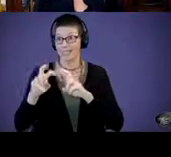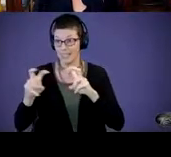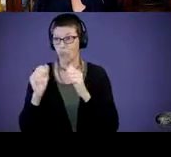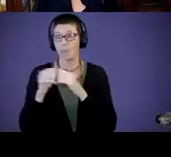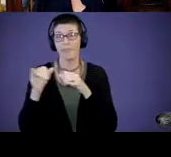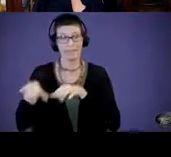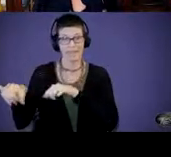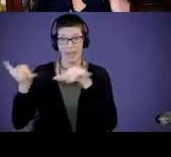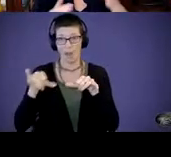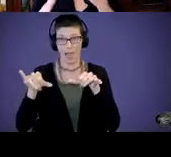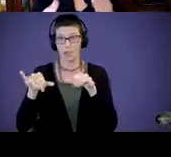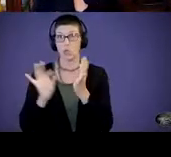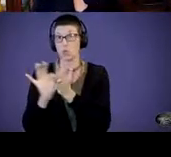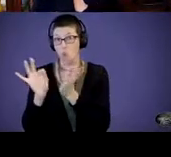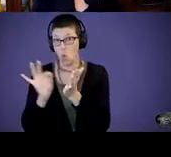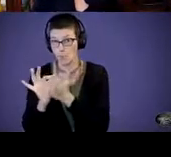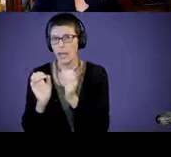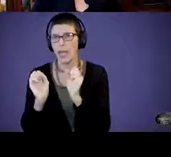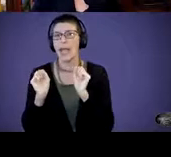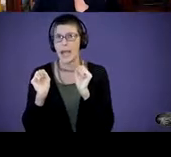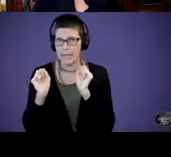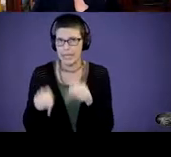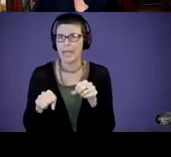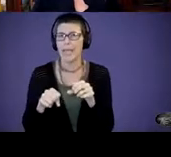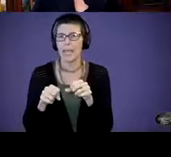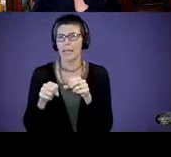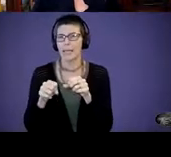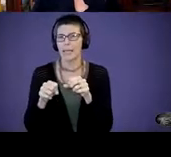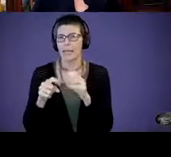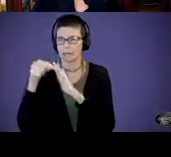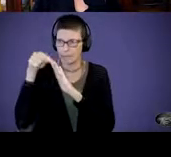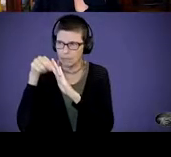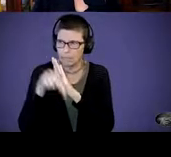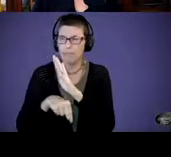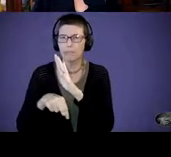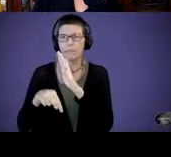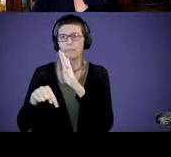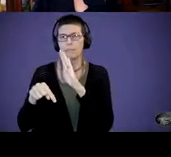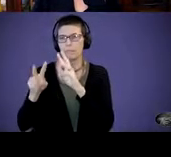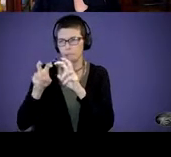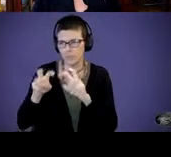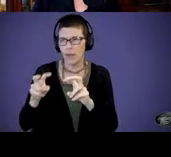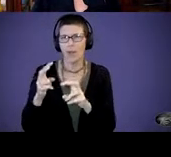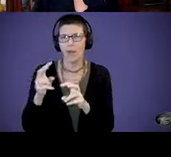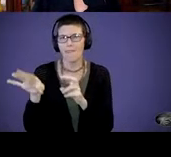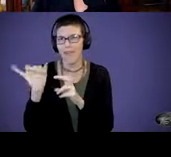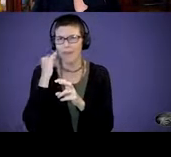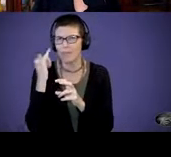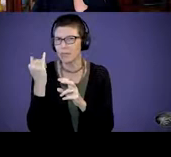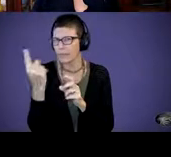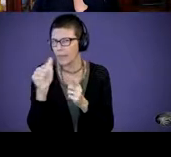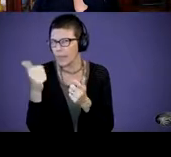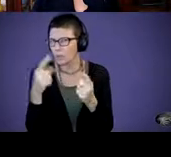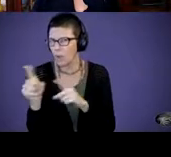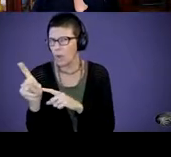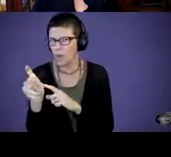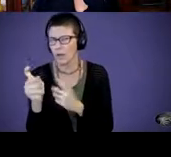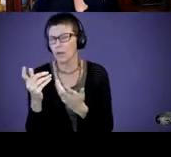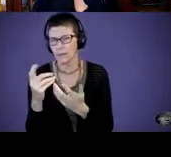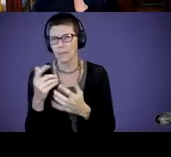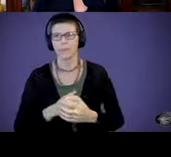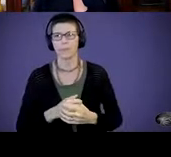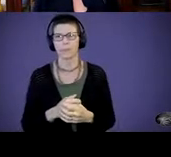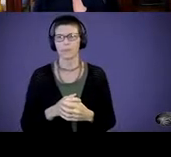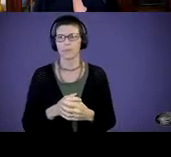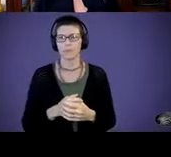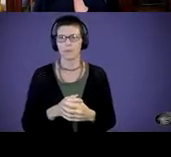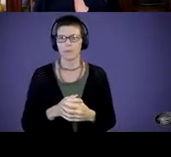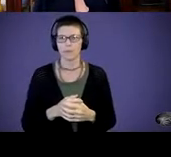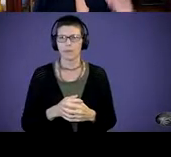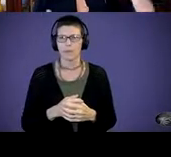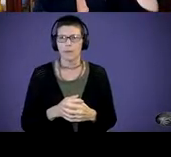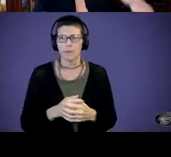can actually dig out and find out if something else is going on. So know that you can read